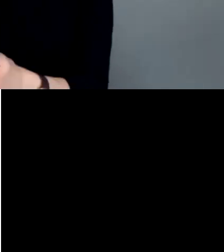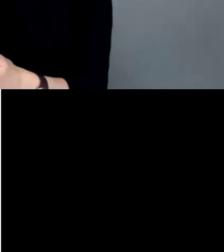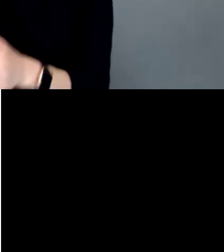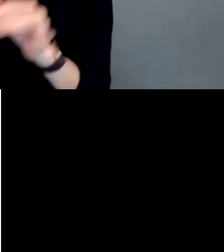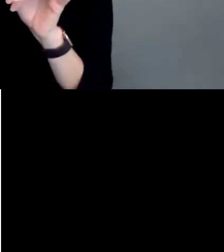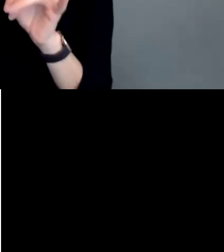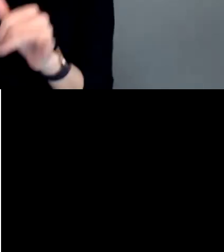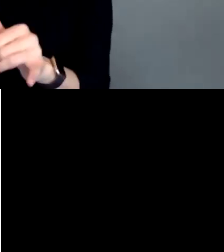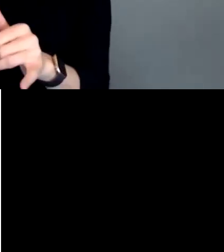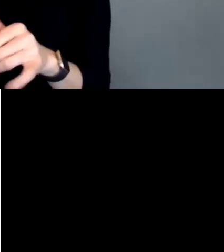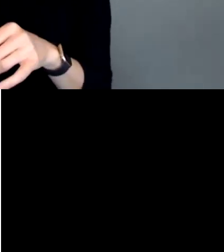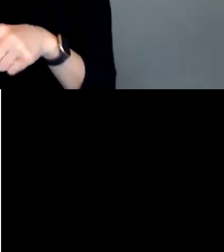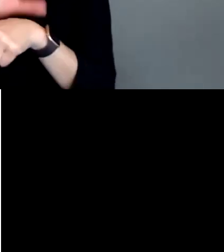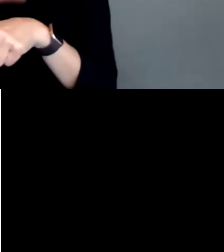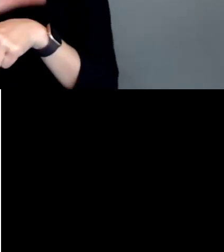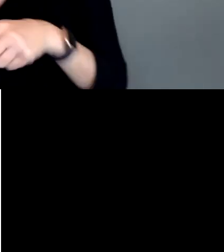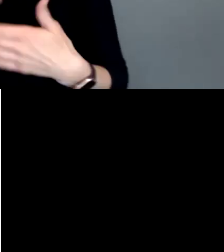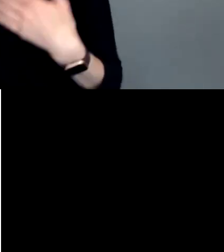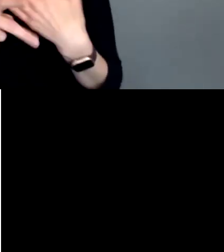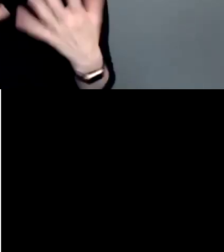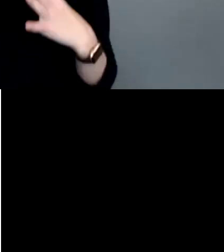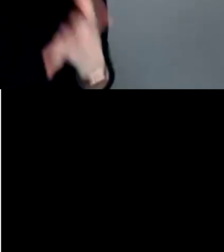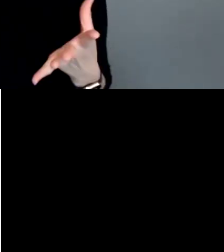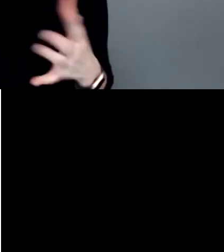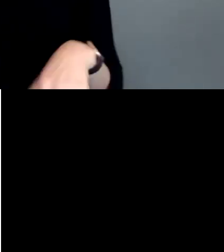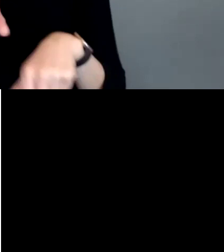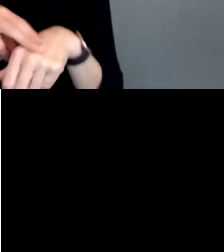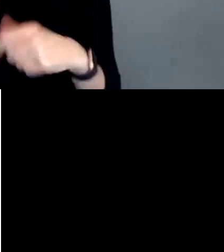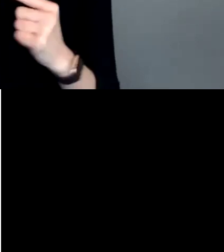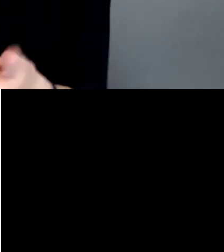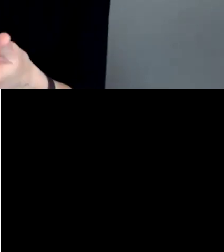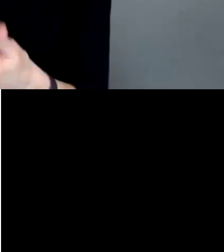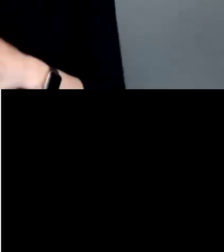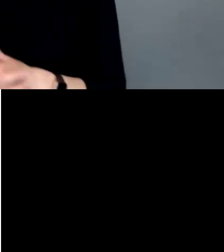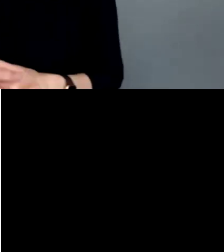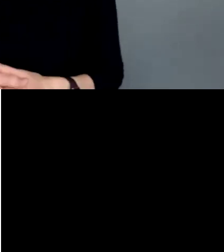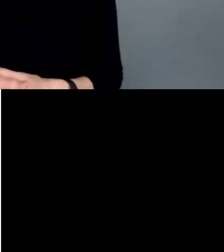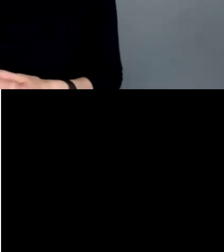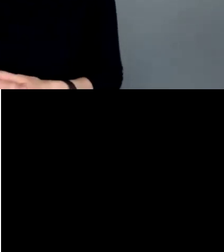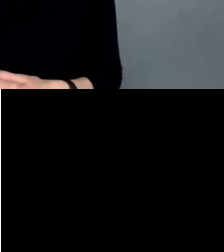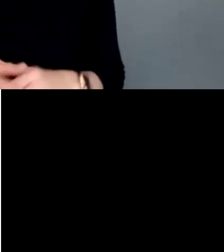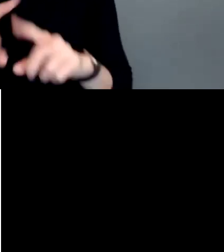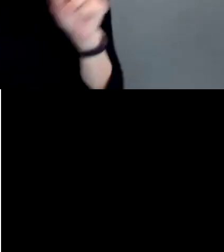fine. That's, you know, 100% okay. But if the reason